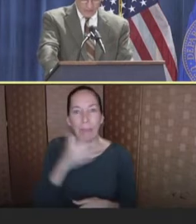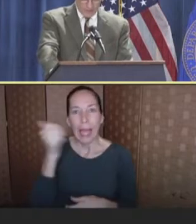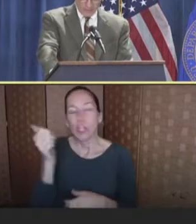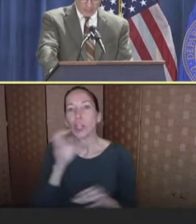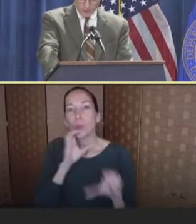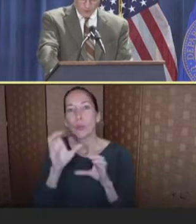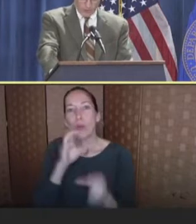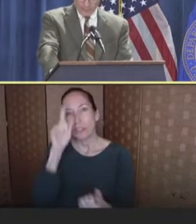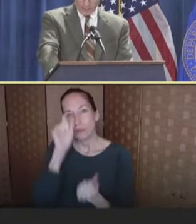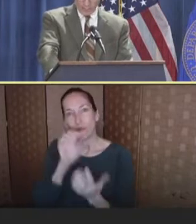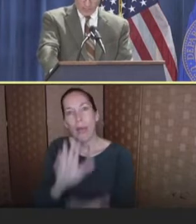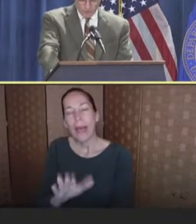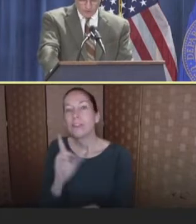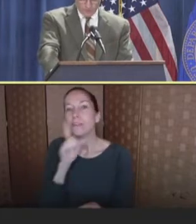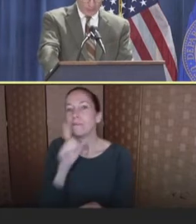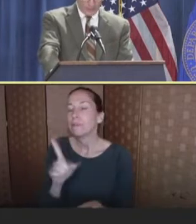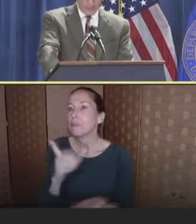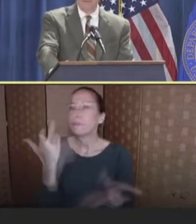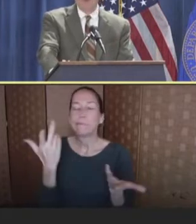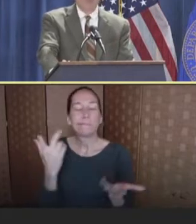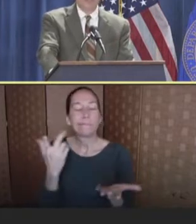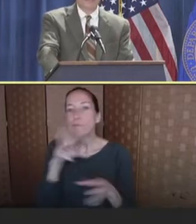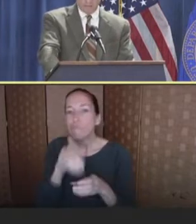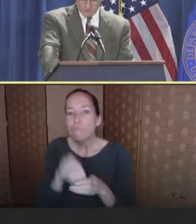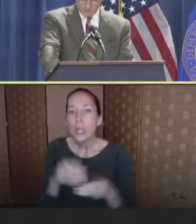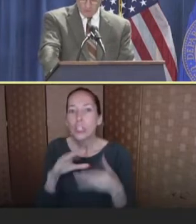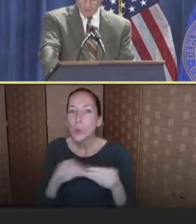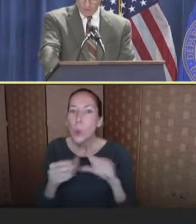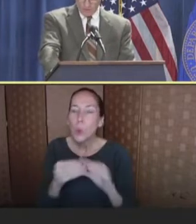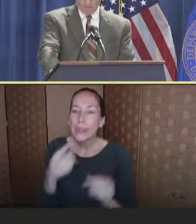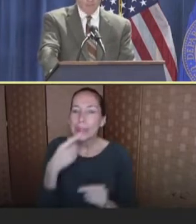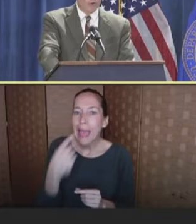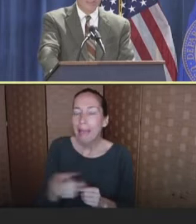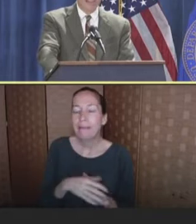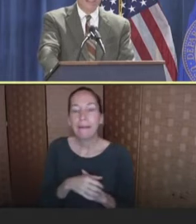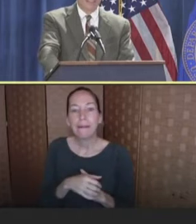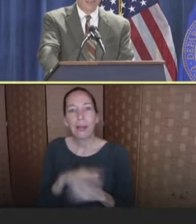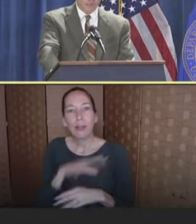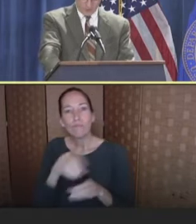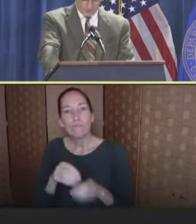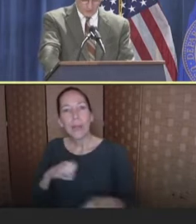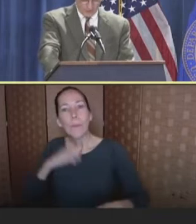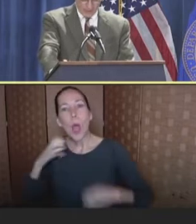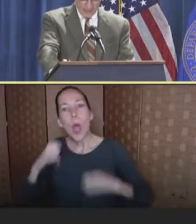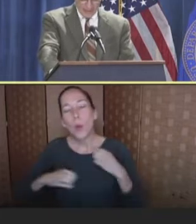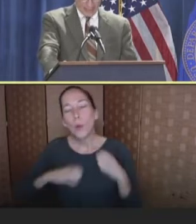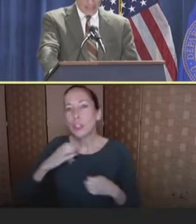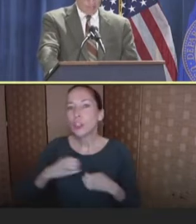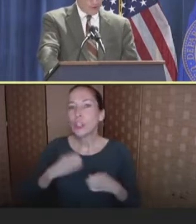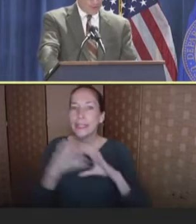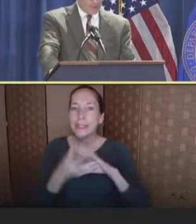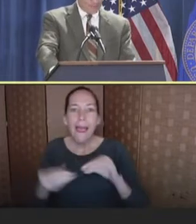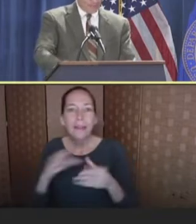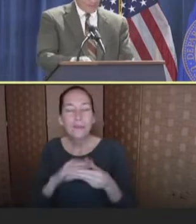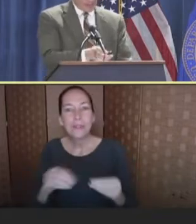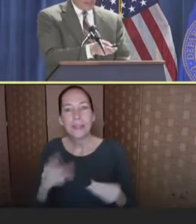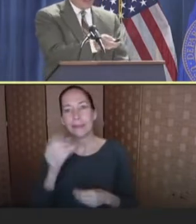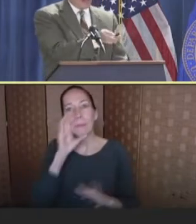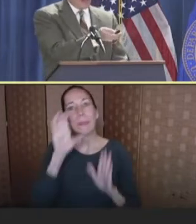Things like storytelling, use of gist, emotion -- emotive anecdotes, excuse me, and imagery.